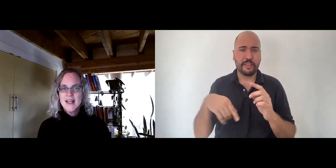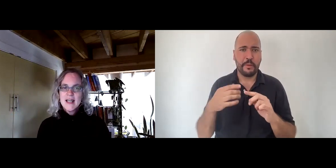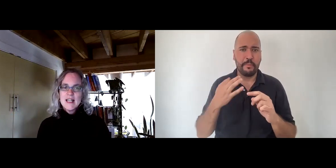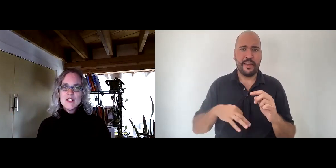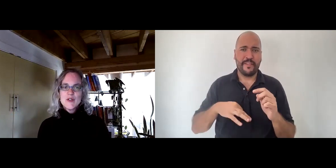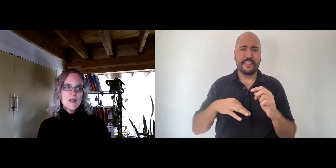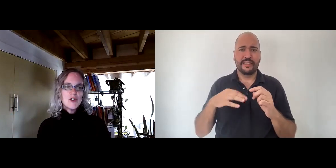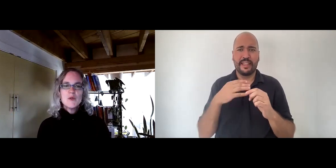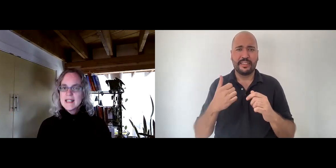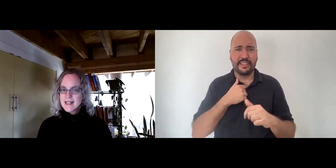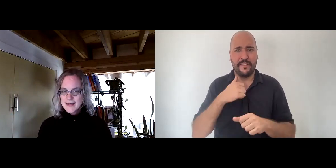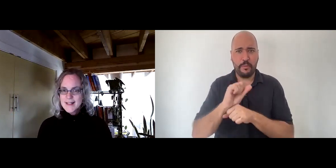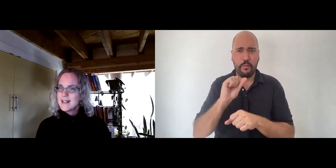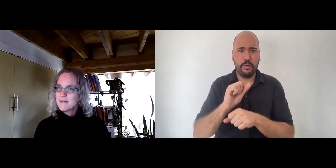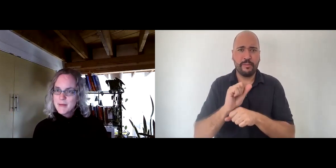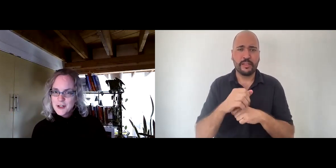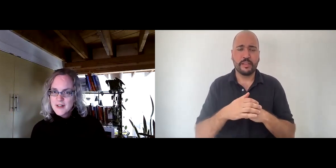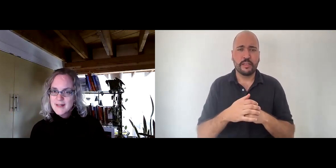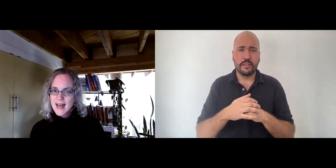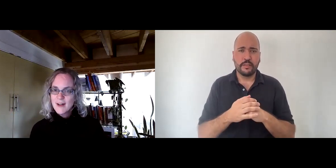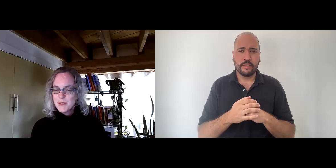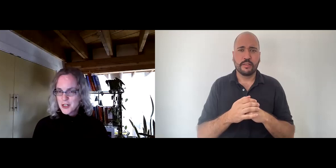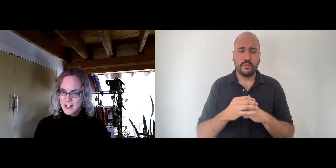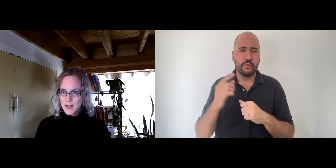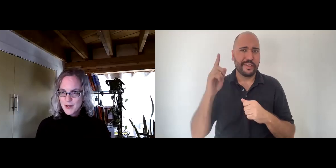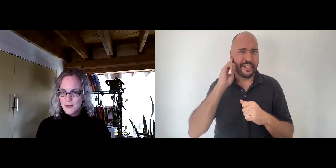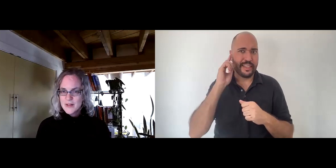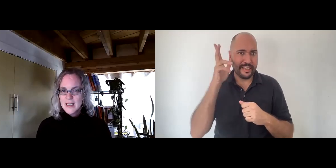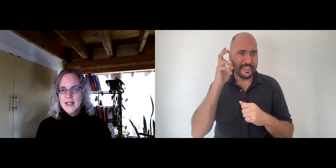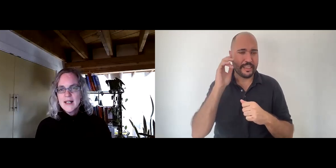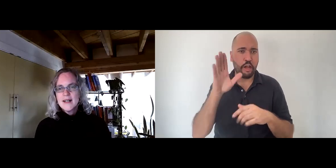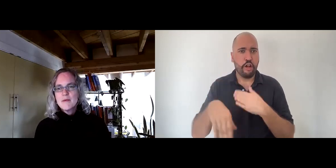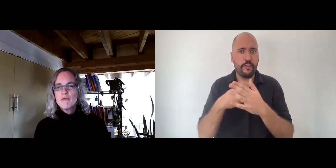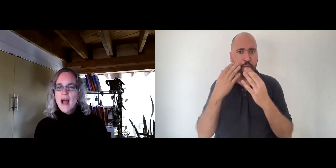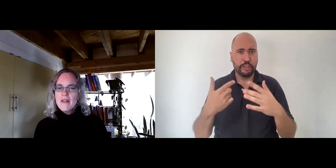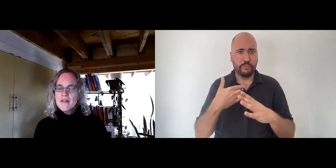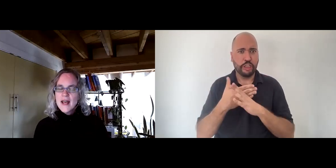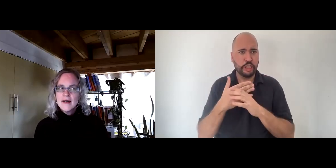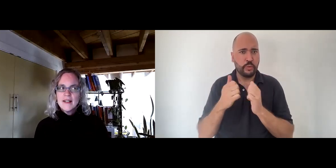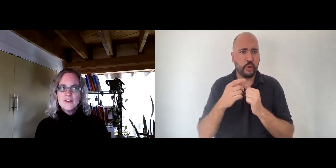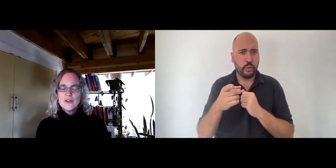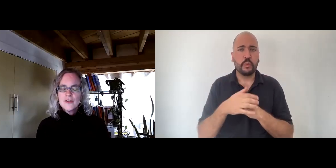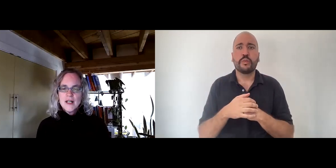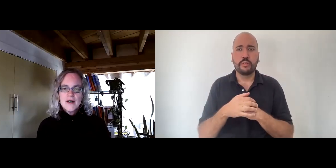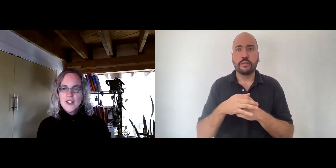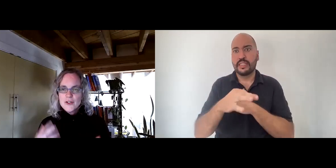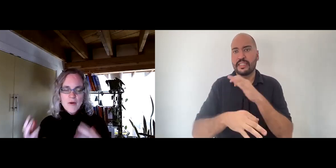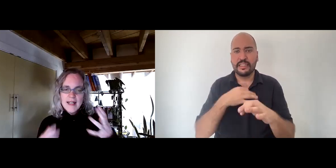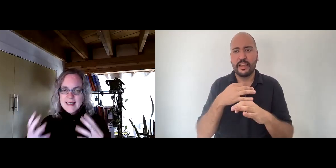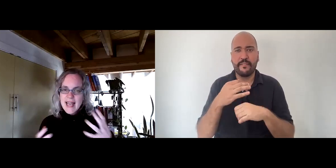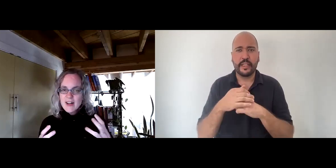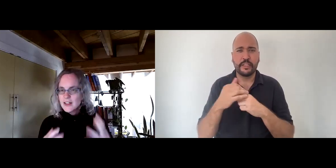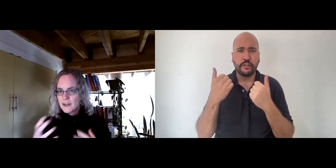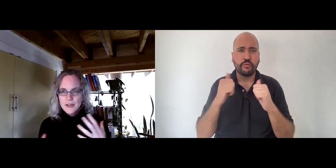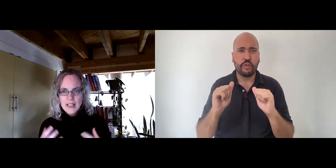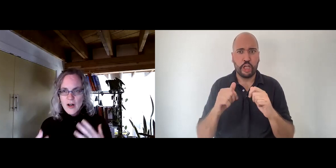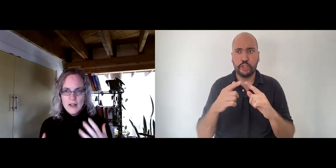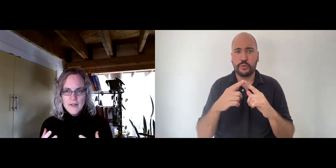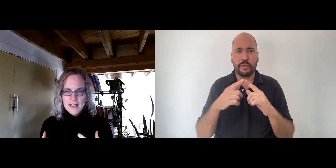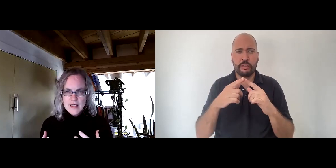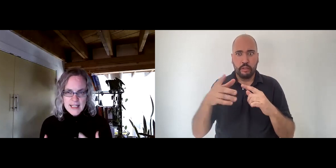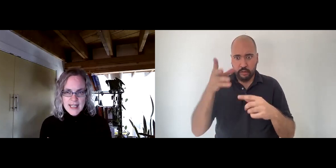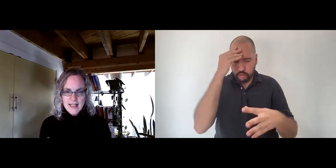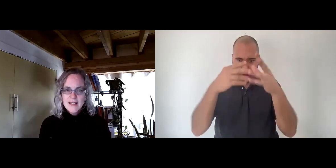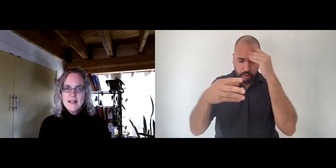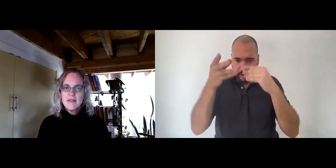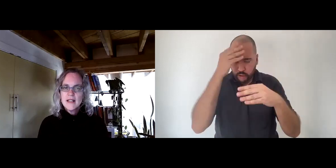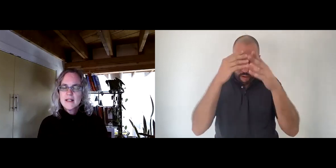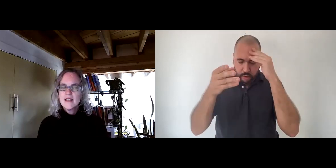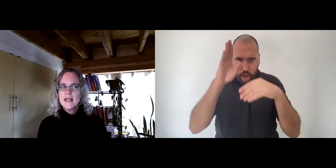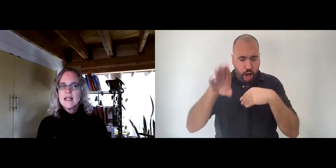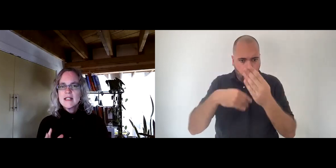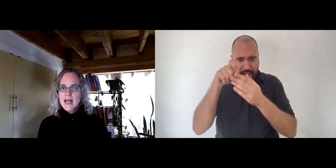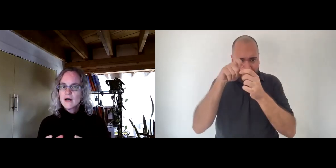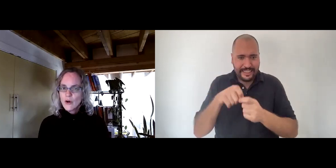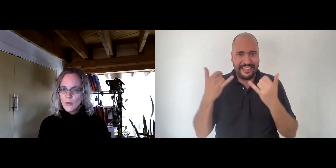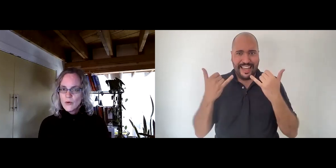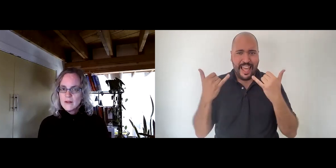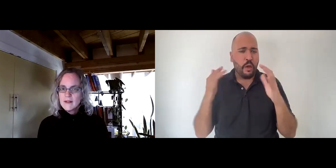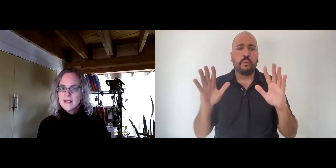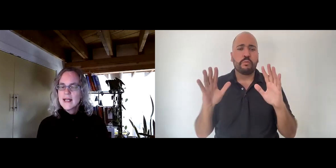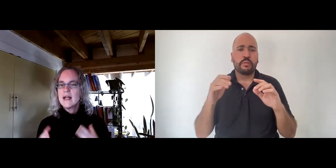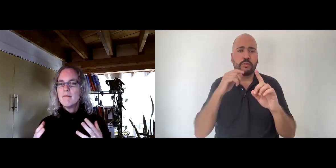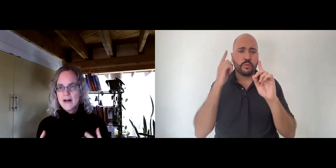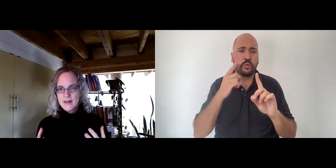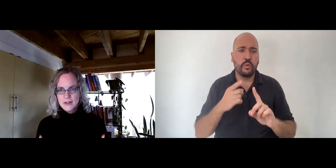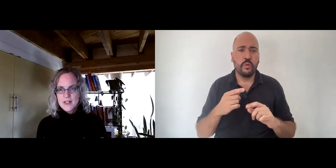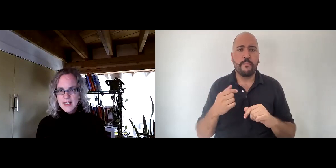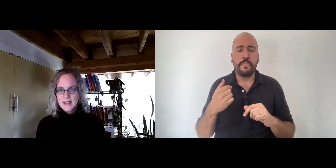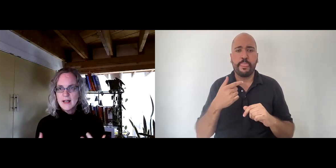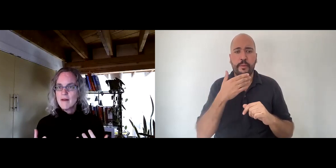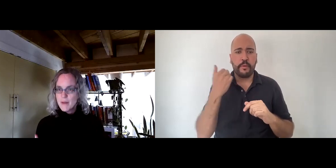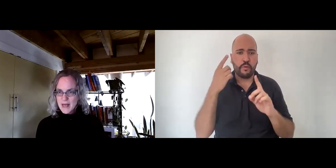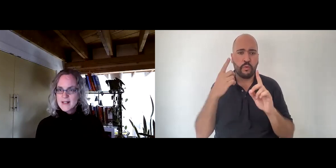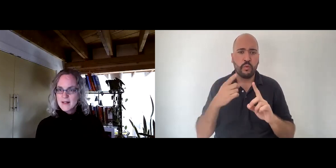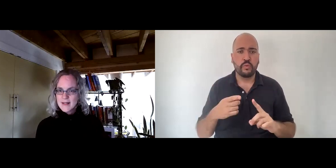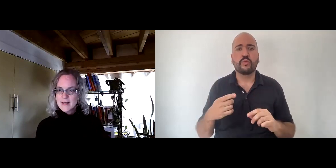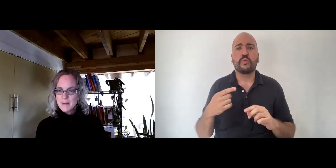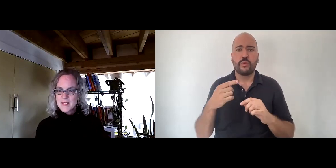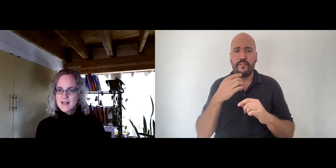So as you listen to the information that I'll be sharing with you rather than trying to take on learning all of the details of it, setting a goal to gain a better understanding of the basic concepts.